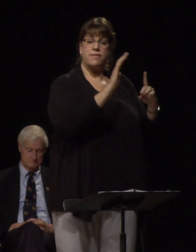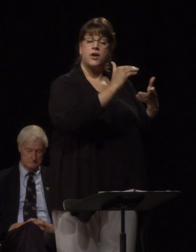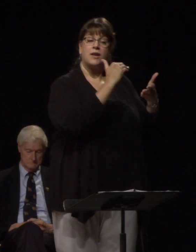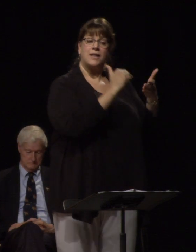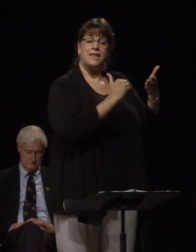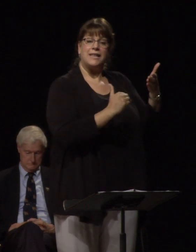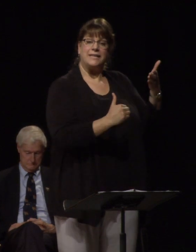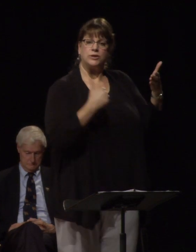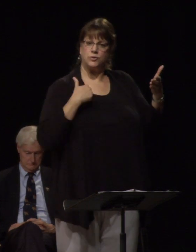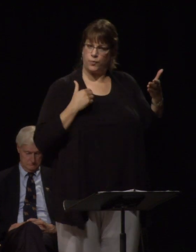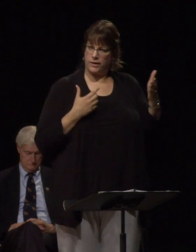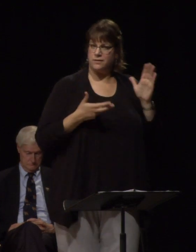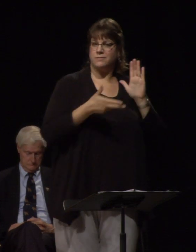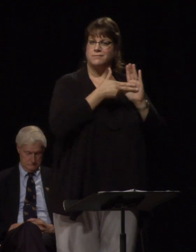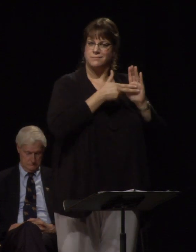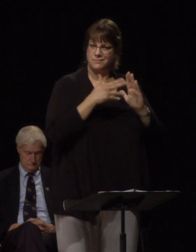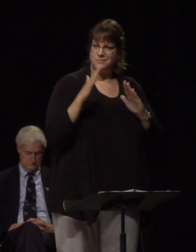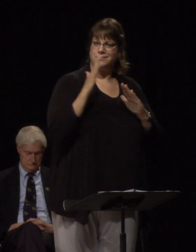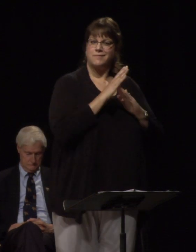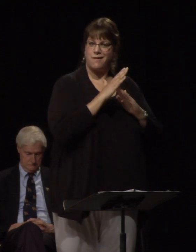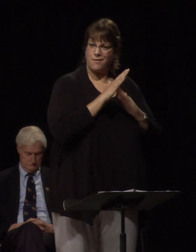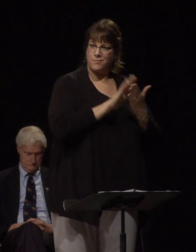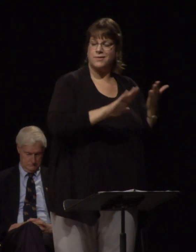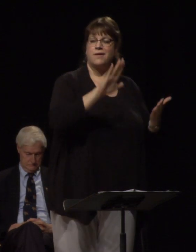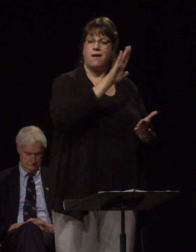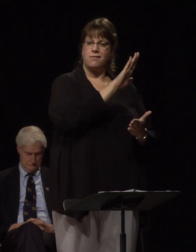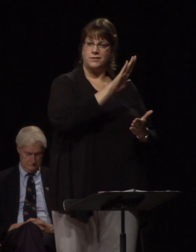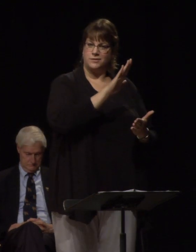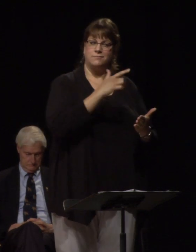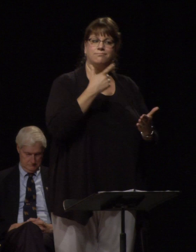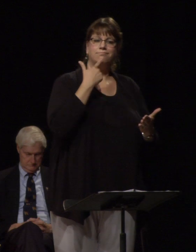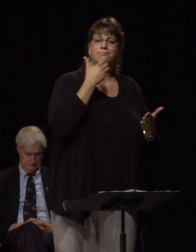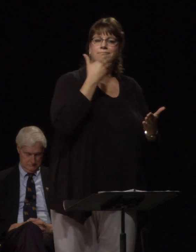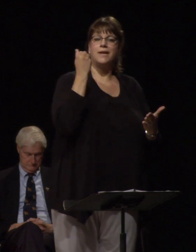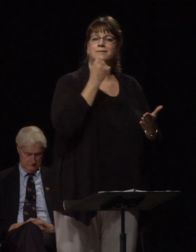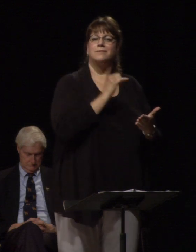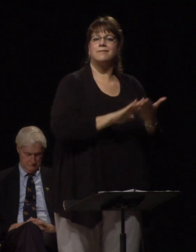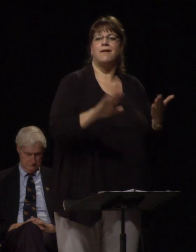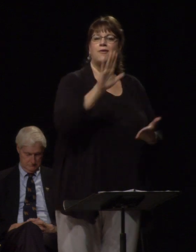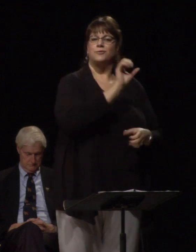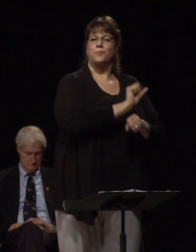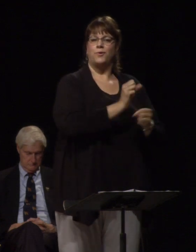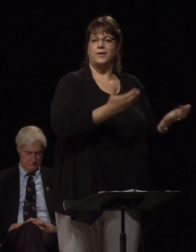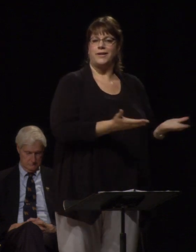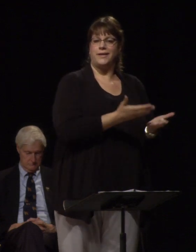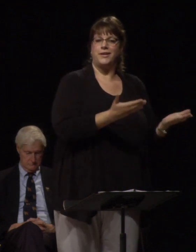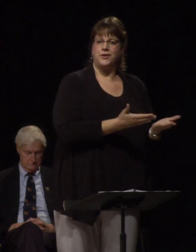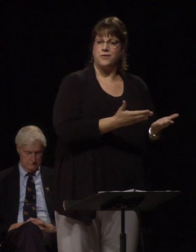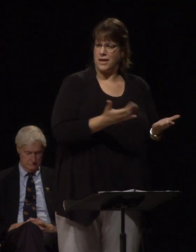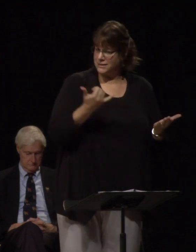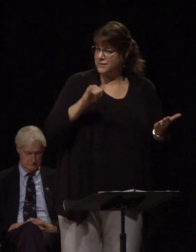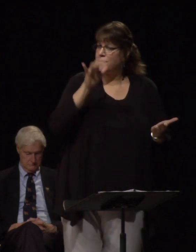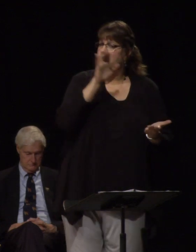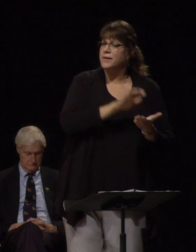I STILL BELIEVE THAT RIT IS A GREAT COLLEGE TO WORK FOR. IT IS MY FIRM BELIEF THAT WHAT MAKES US GREAT IS THE